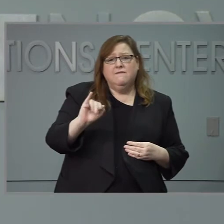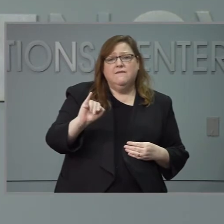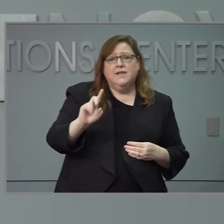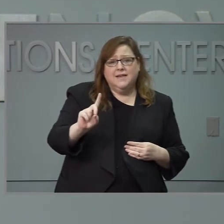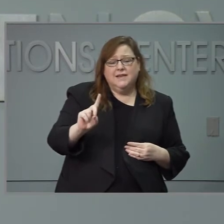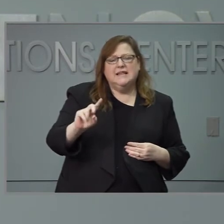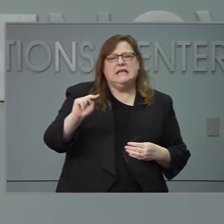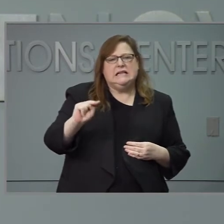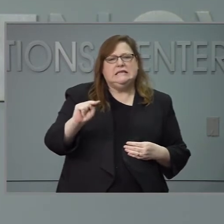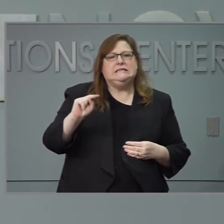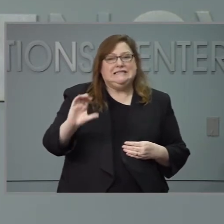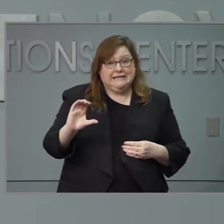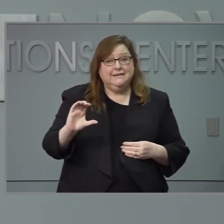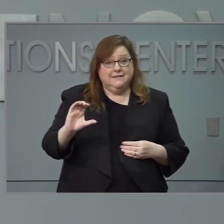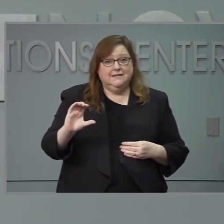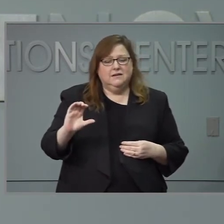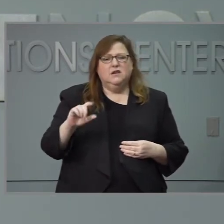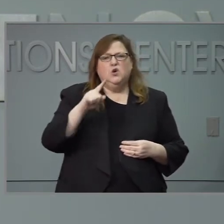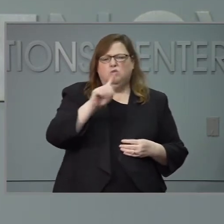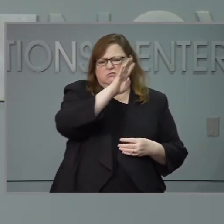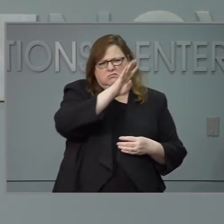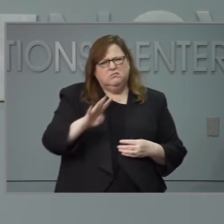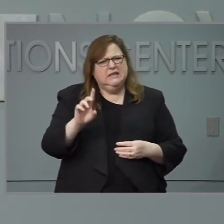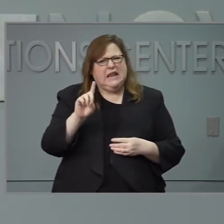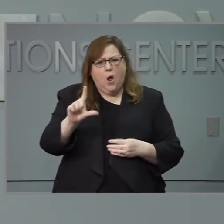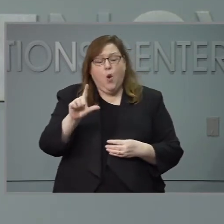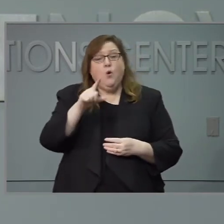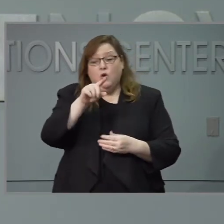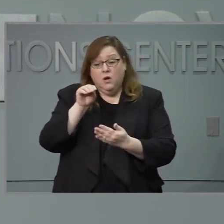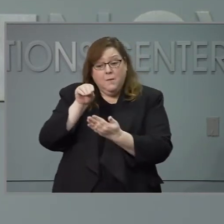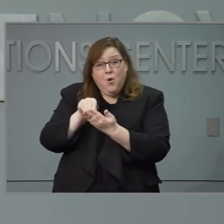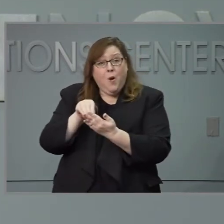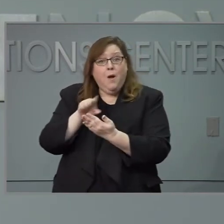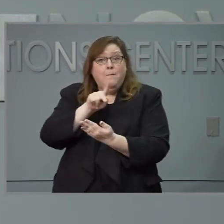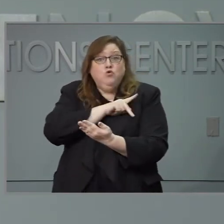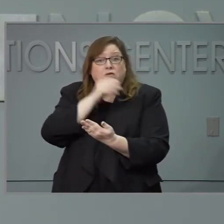QUE LAS COMUNIDADES LOCALES DECIDAN CÓMO ABRIR LAS ESCUELAS,